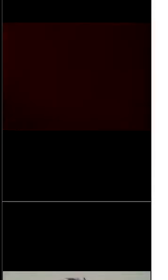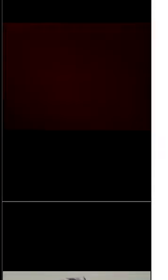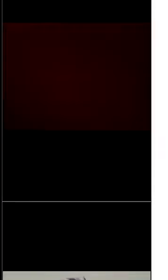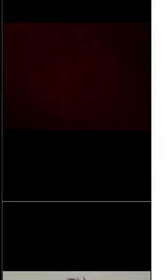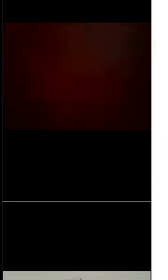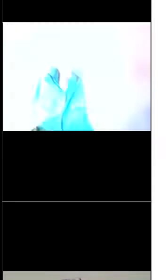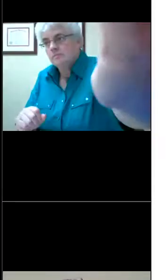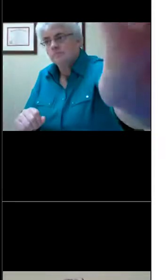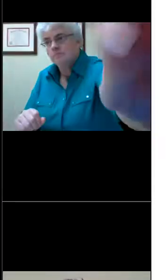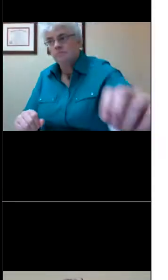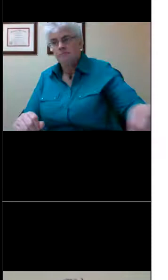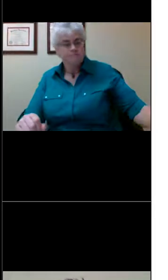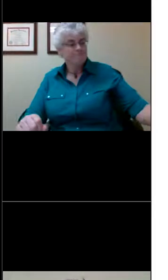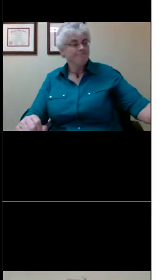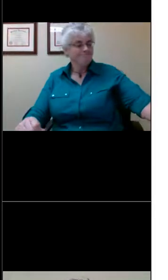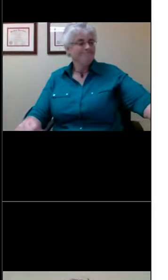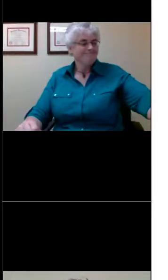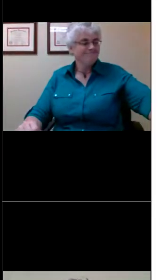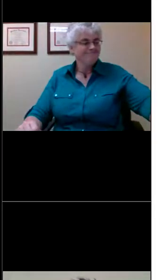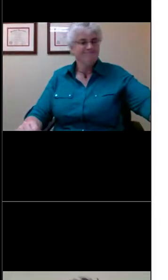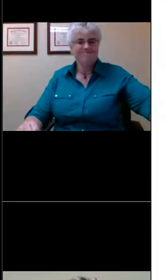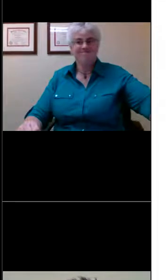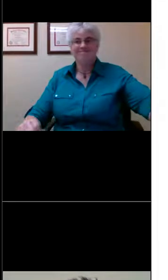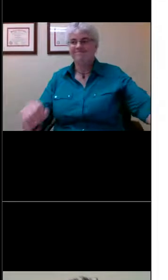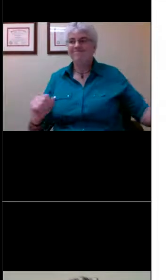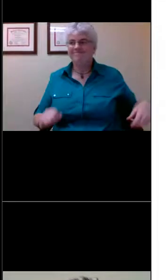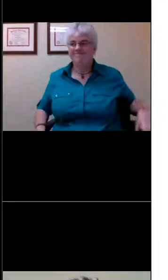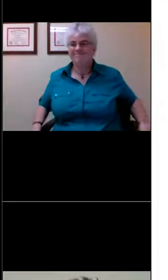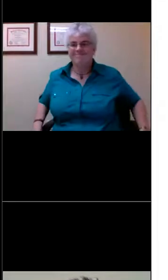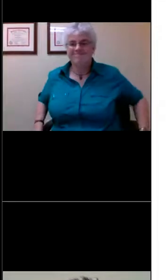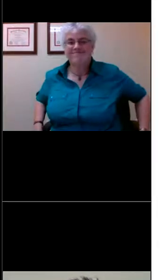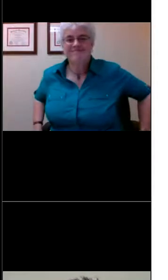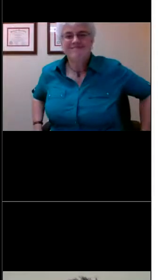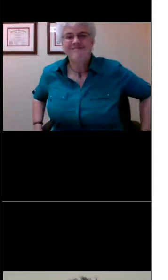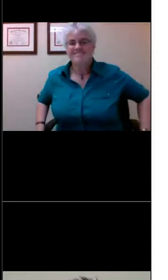have real-time captioning and CART services. So, you know, we're